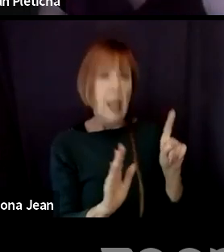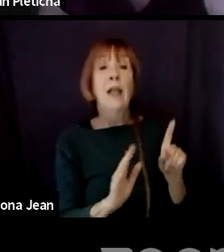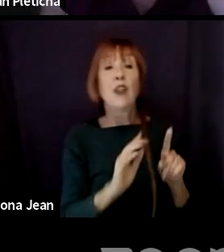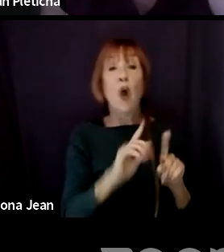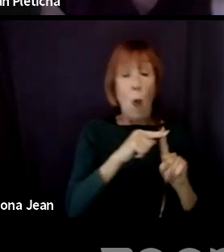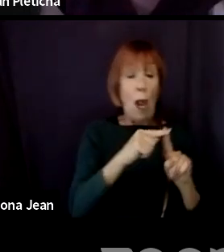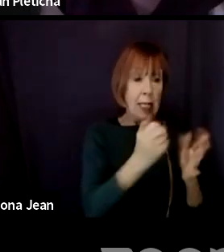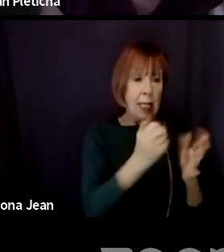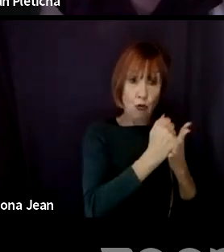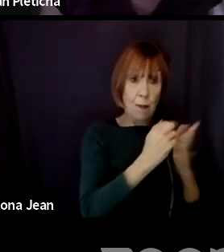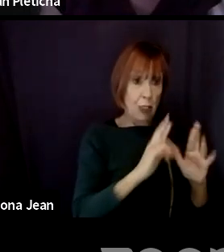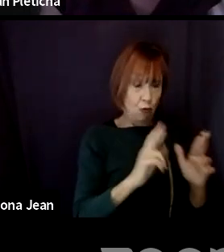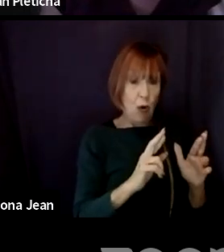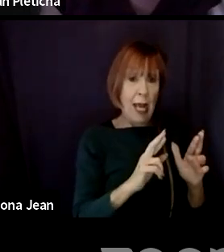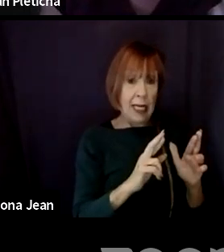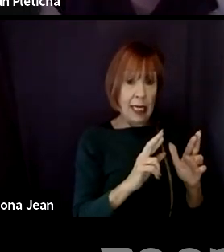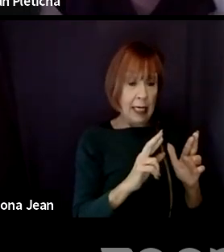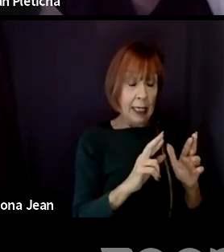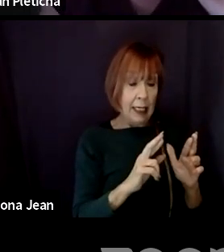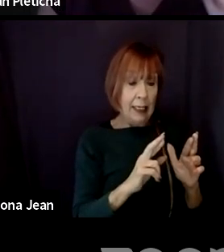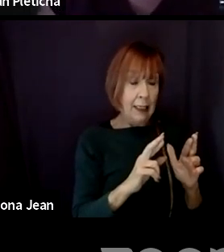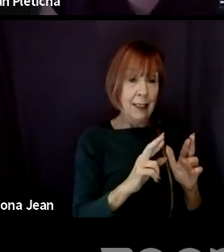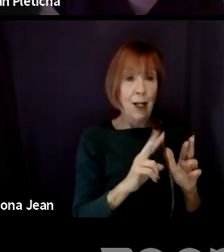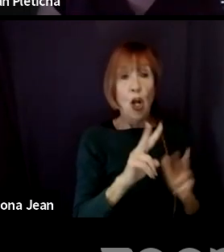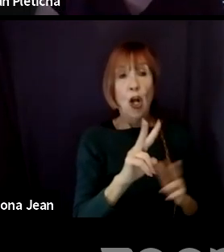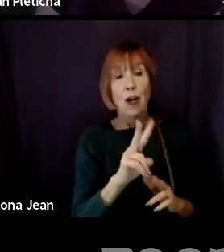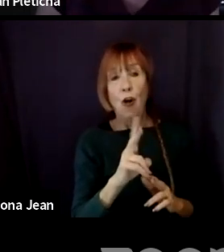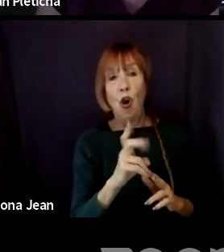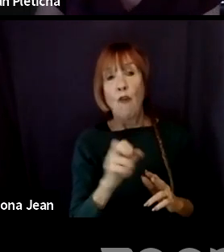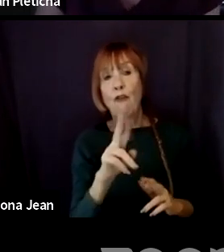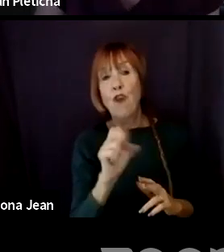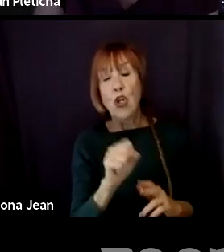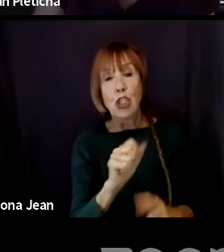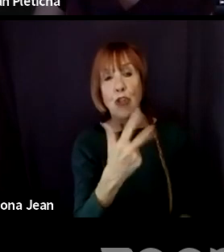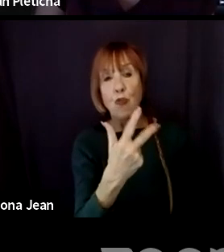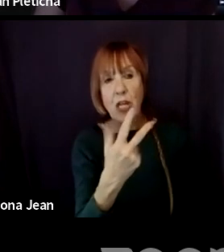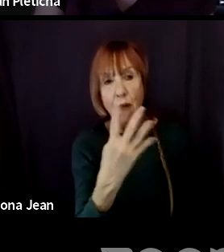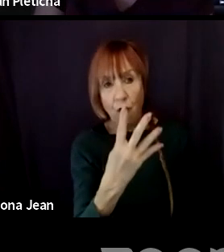So maybe by version three or four, is when you get it to them